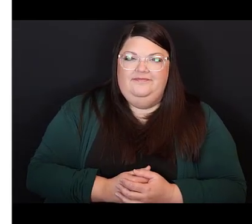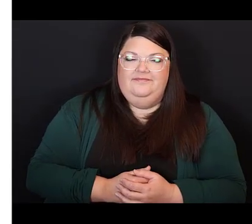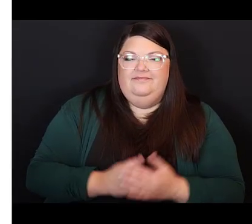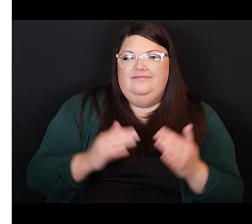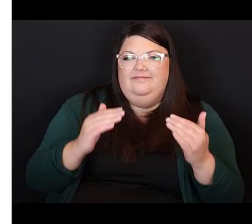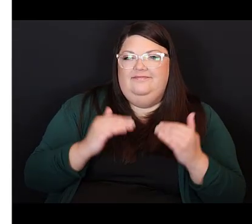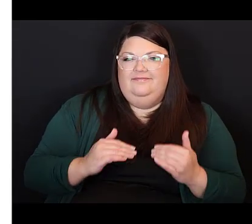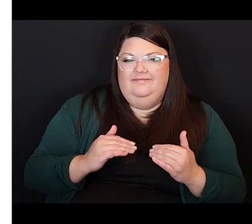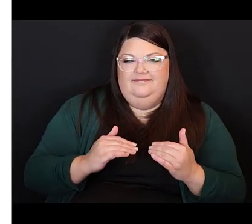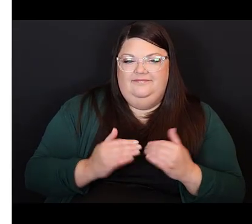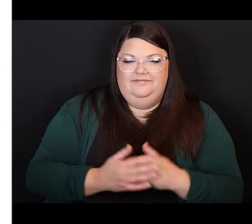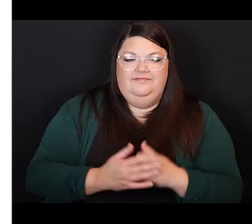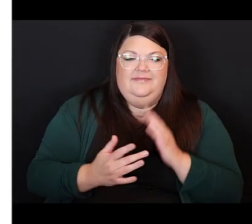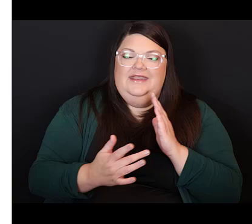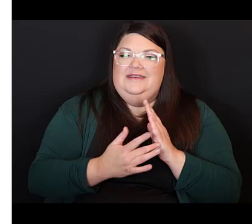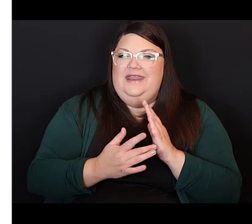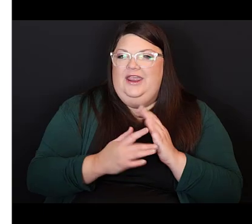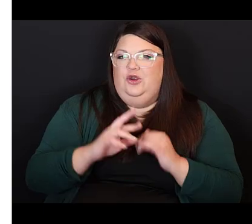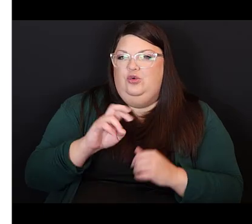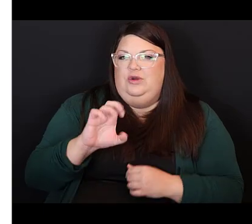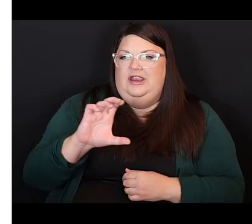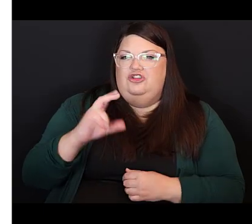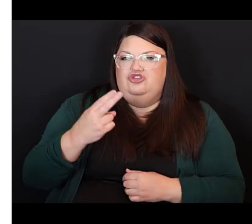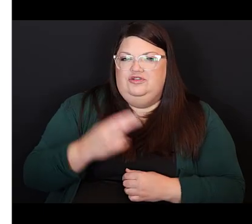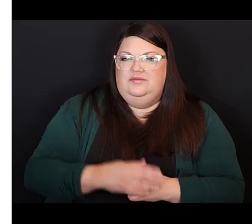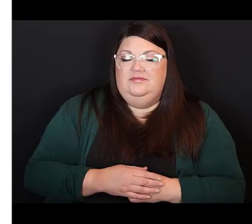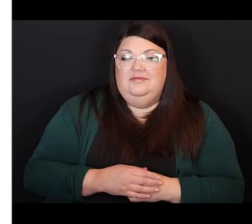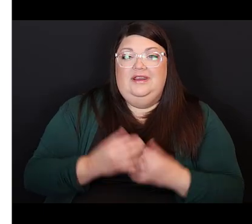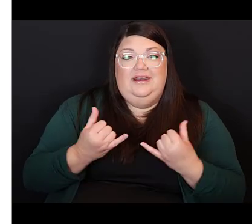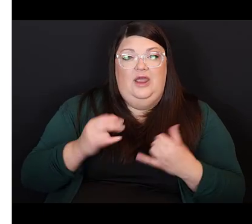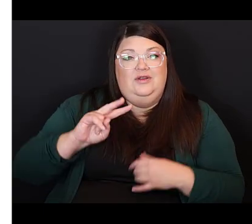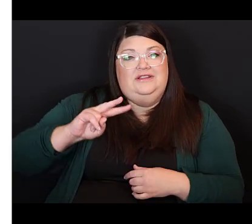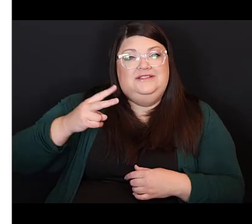Slide 5, TechReach. Now for our second grantee